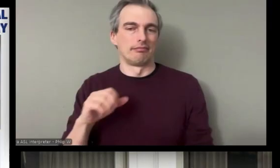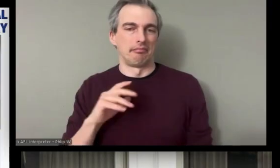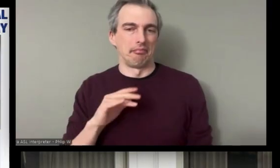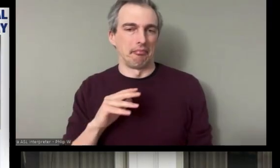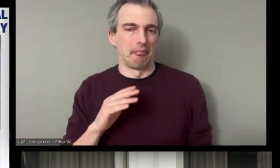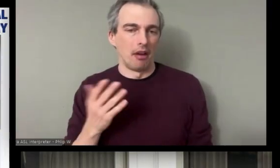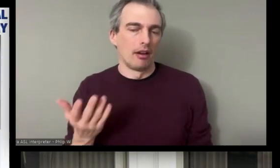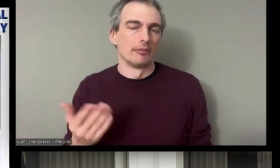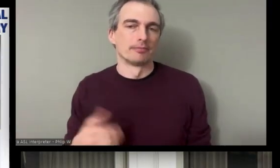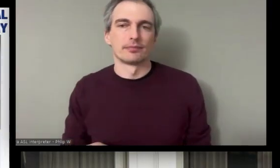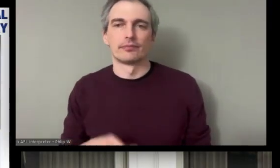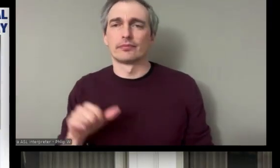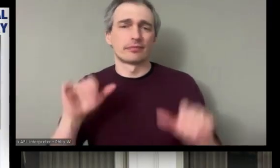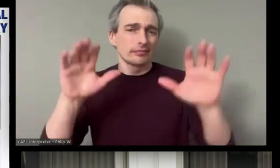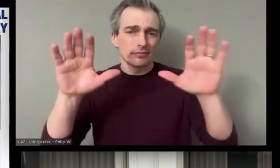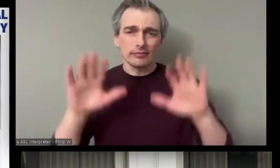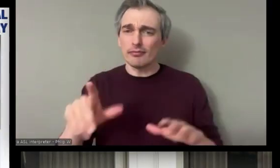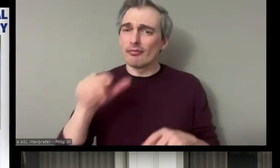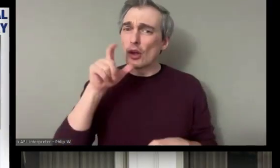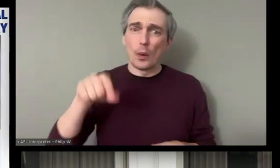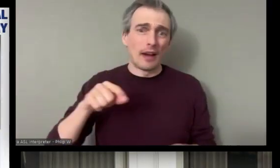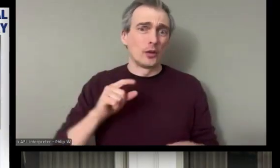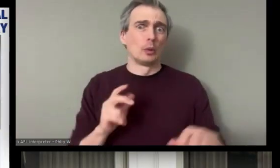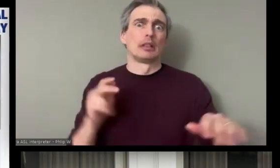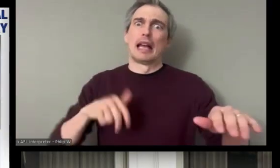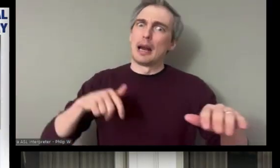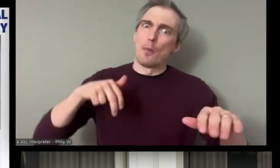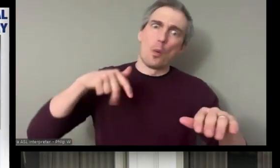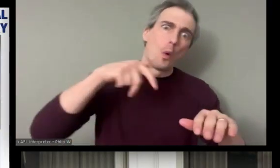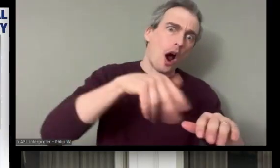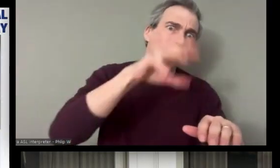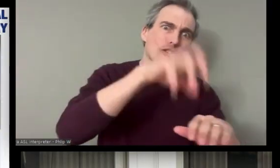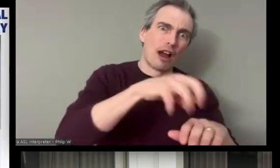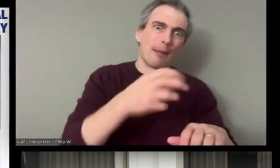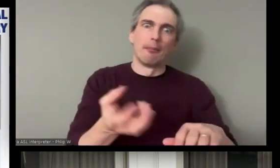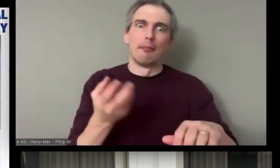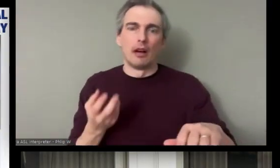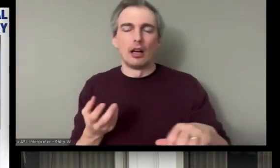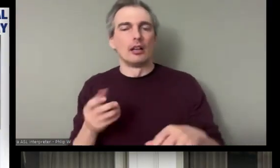Because I didn't have to do any extra work to do that. And unfortunately, like, most other accessibility features in